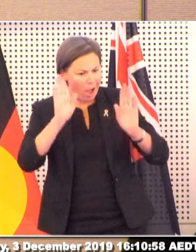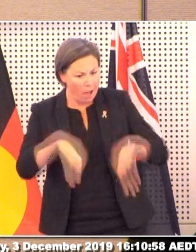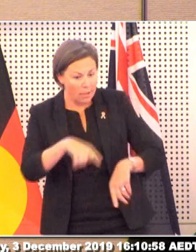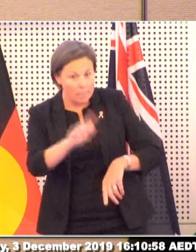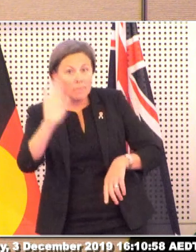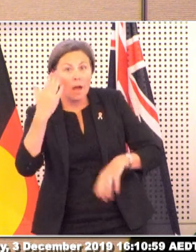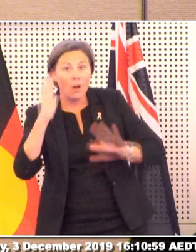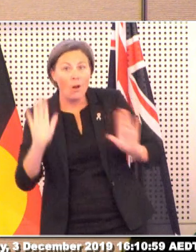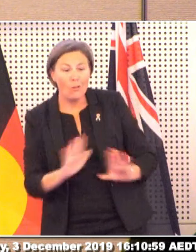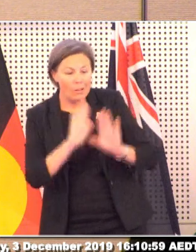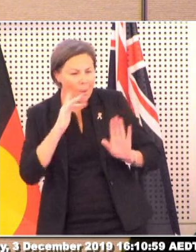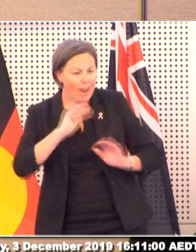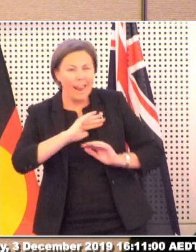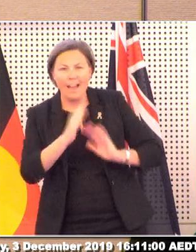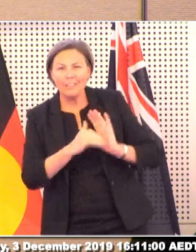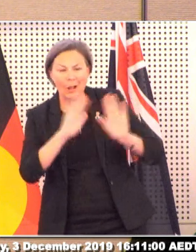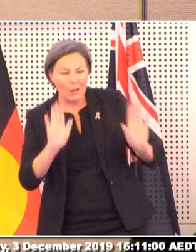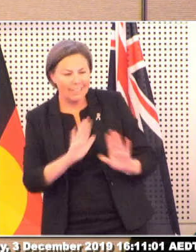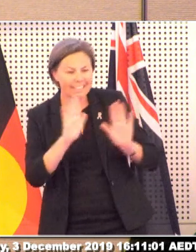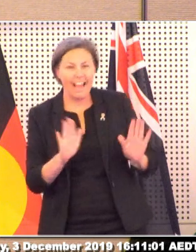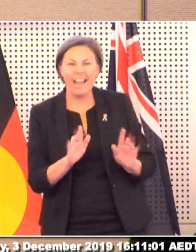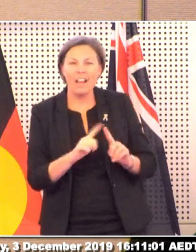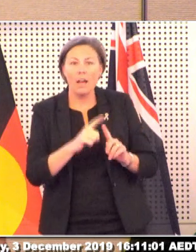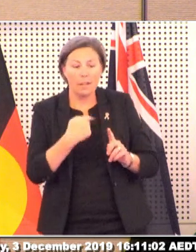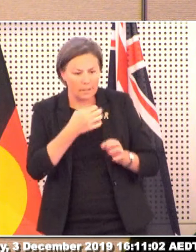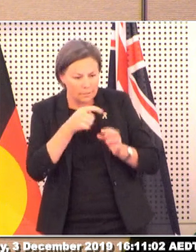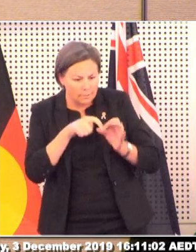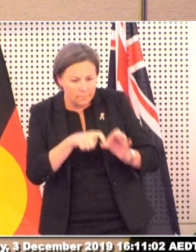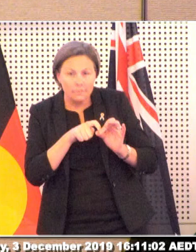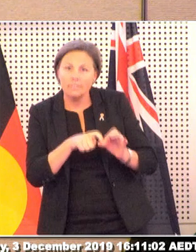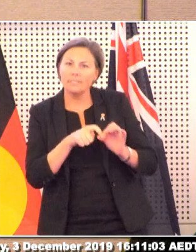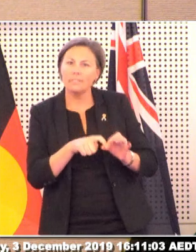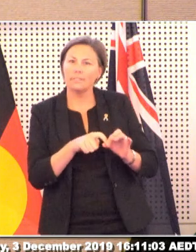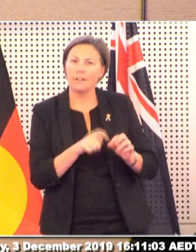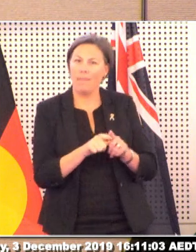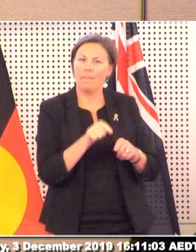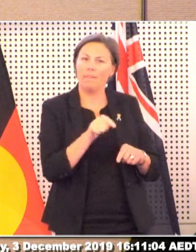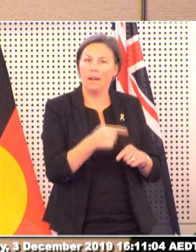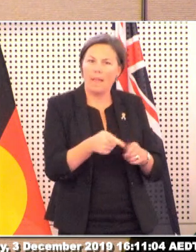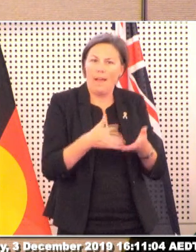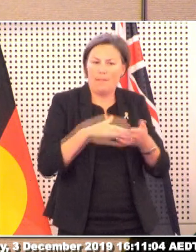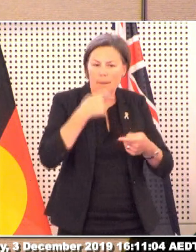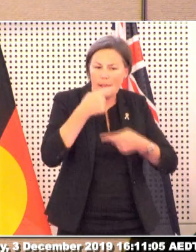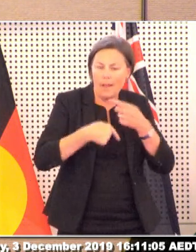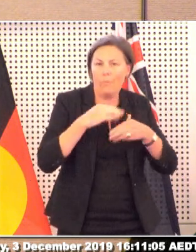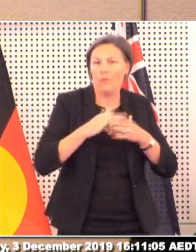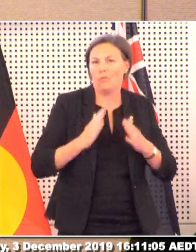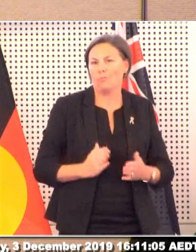Just basic things we take for granted and we try and talk to them about those kind of things. COMMISSIONER McEWIN: Thank you.